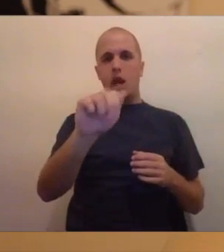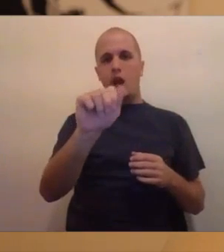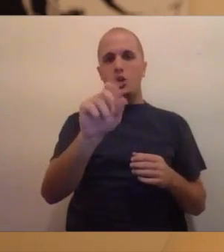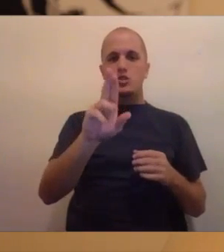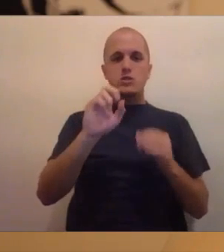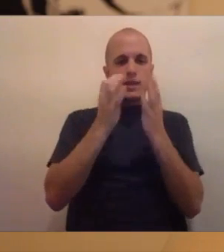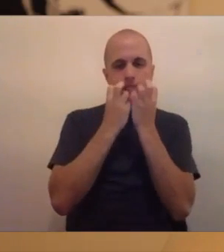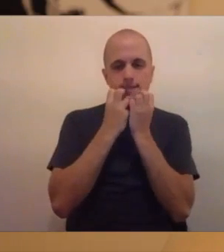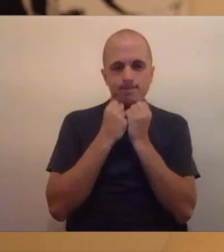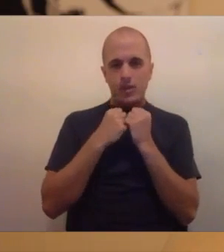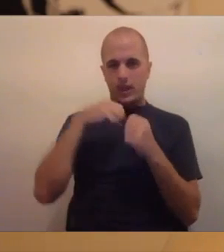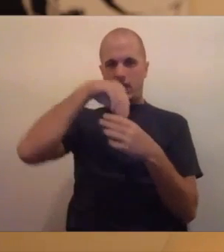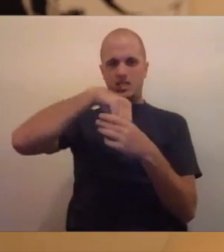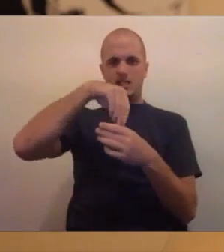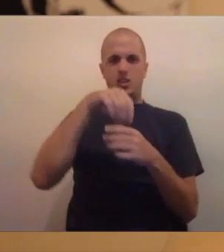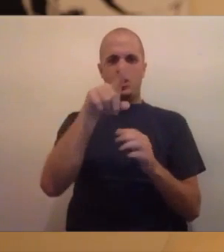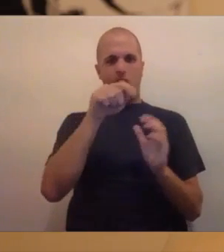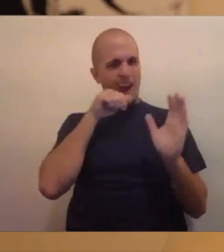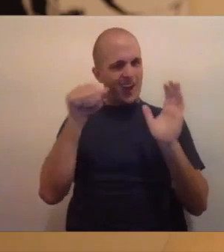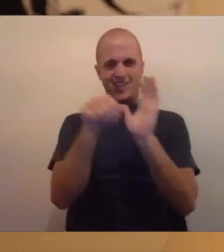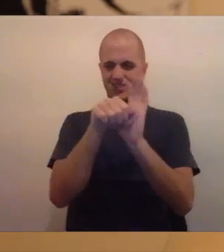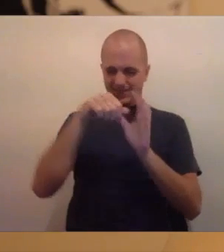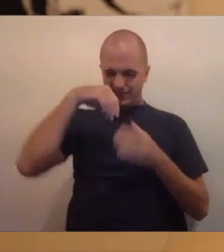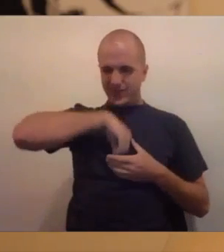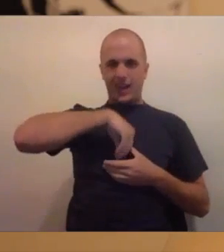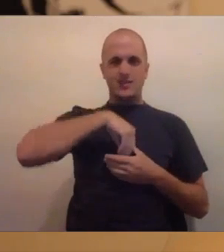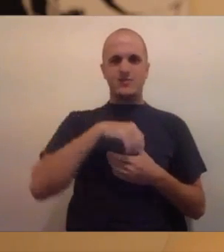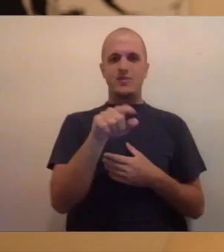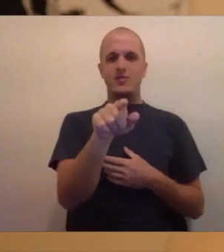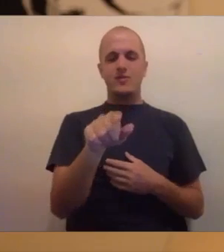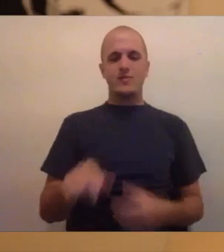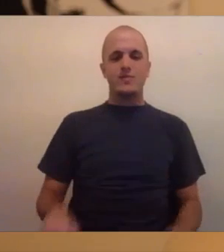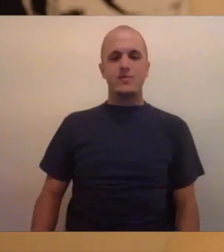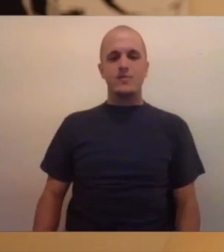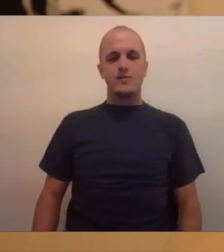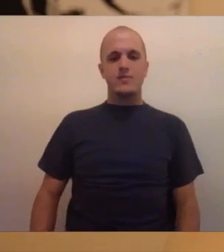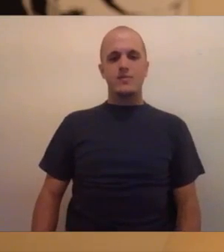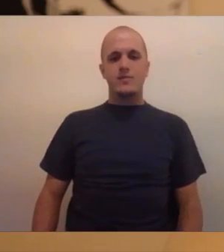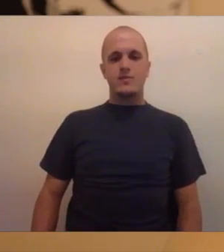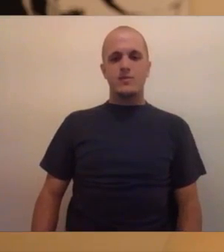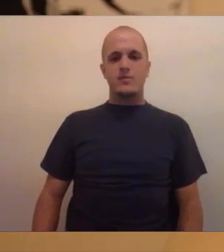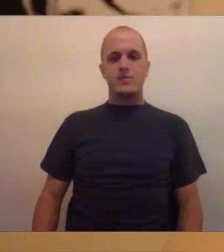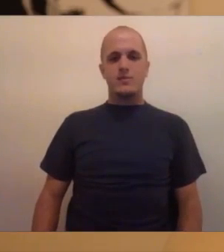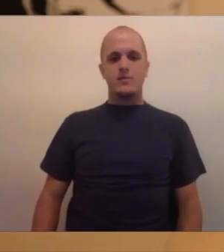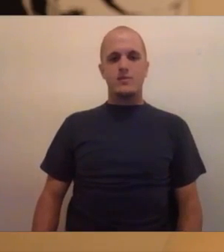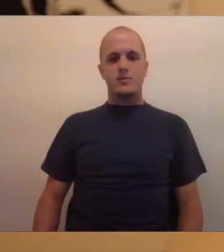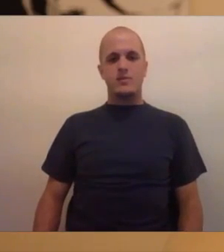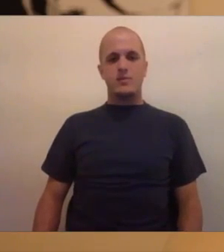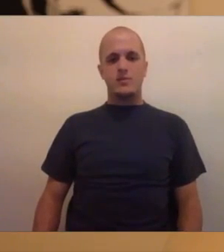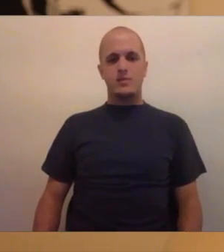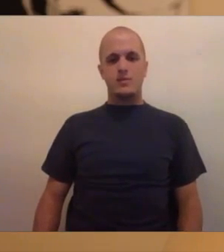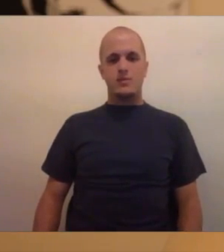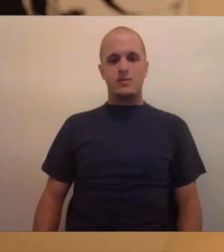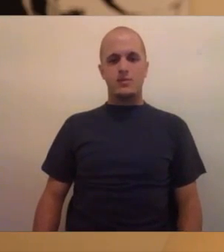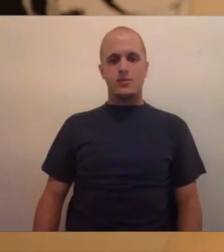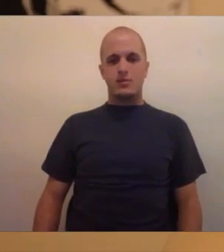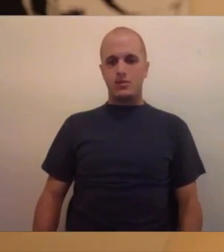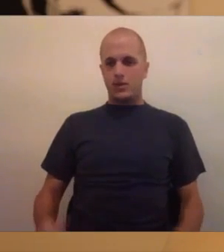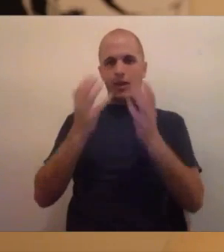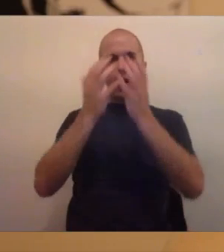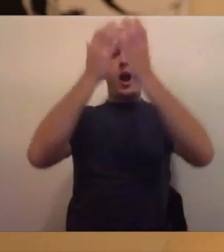And a lot of hidden treasure is hidden inside of you